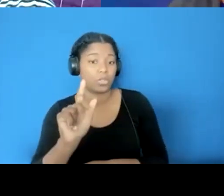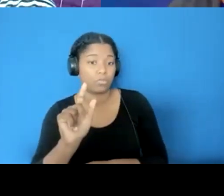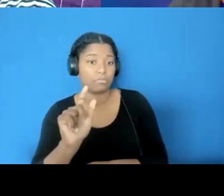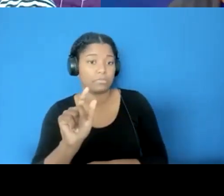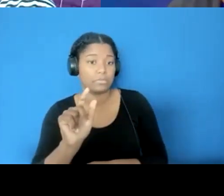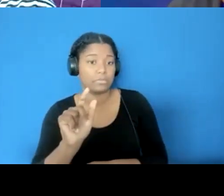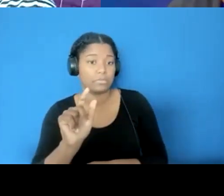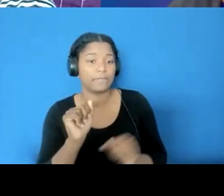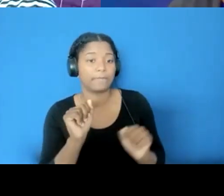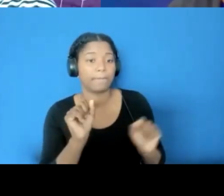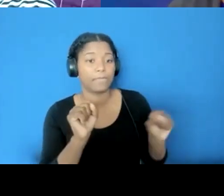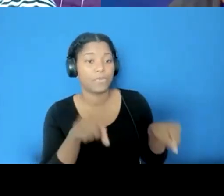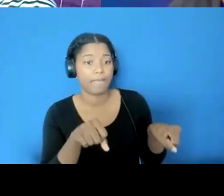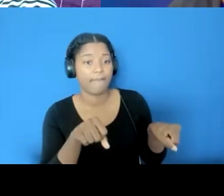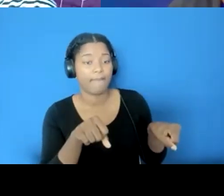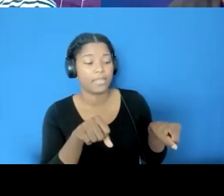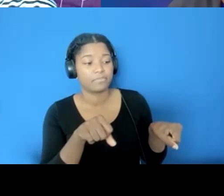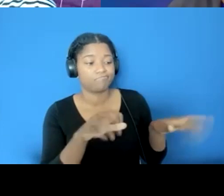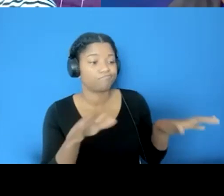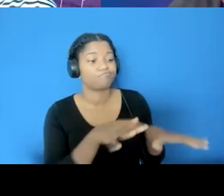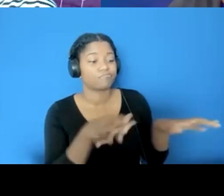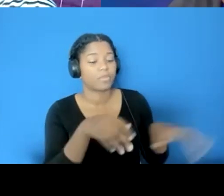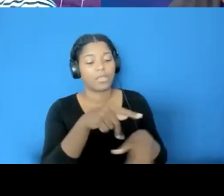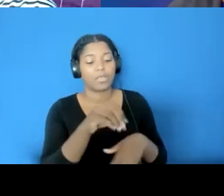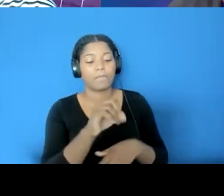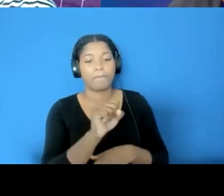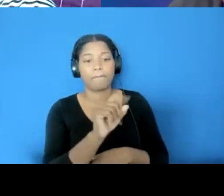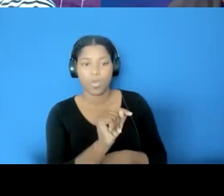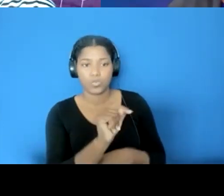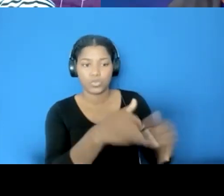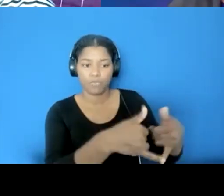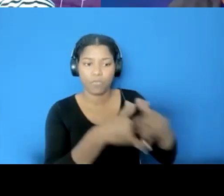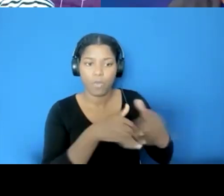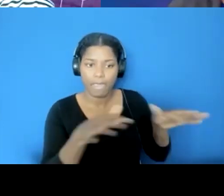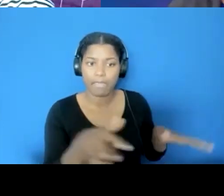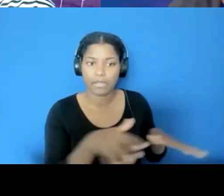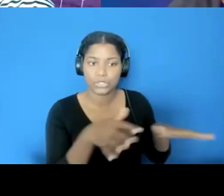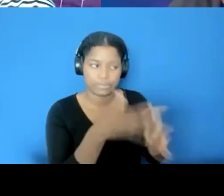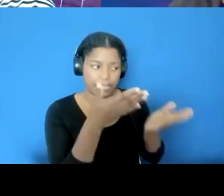to do some post-award actions that those notification center requests